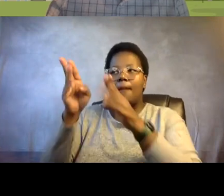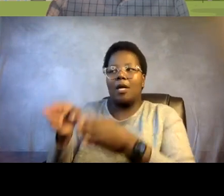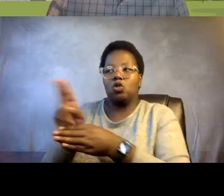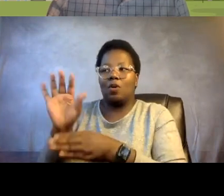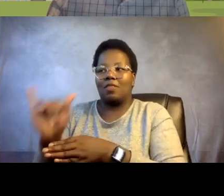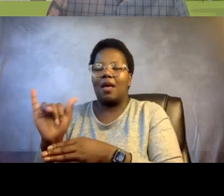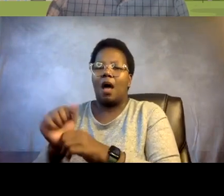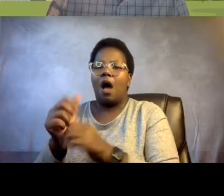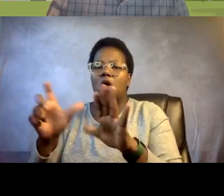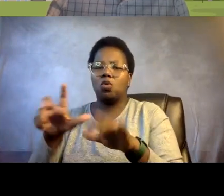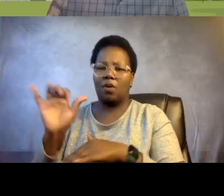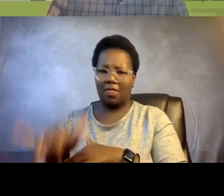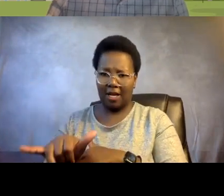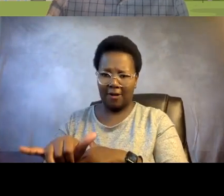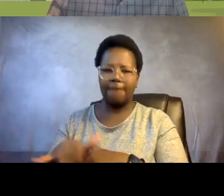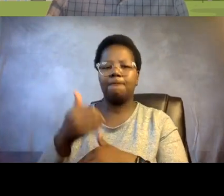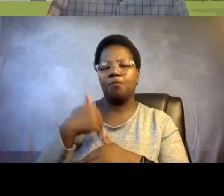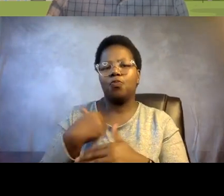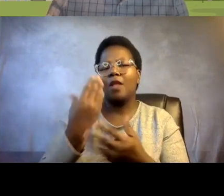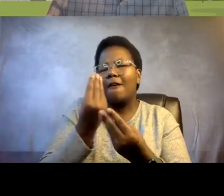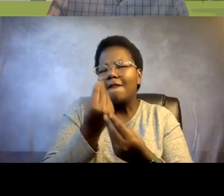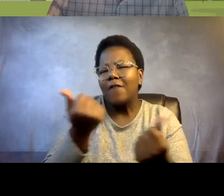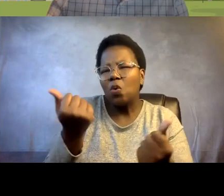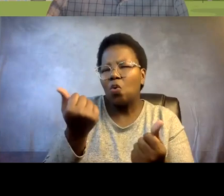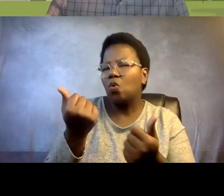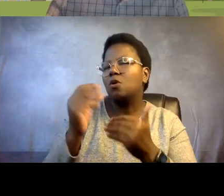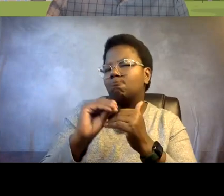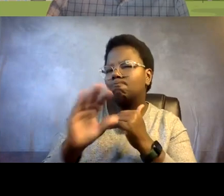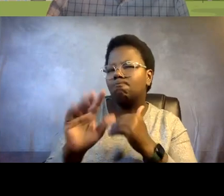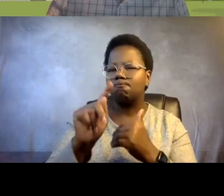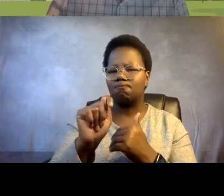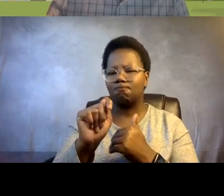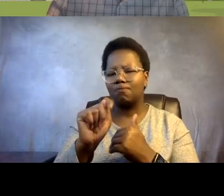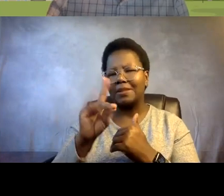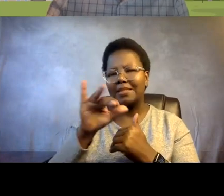a few tips or thoughts about screen reader testing. One is don't try to be an expert.